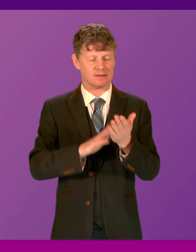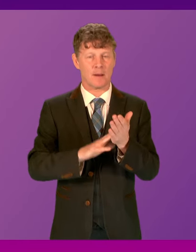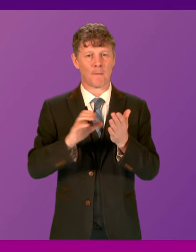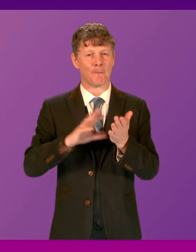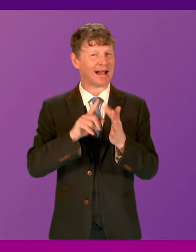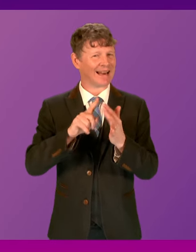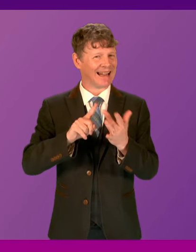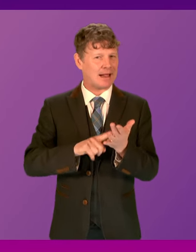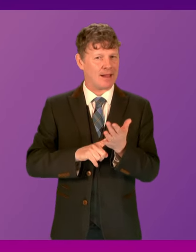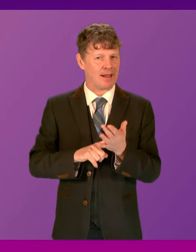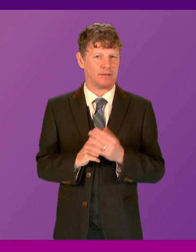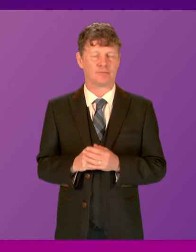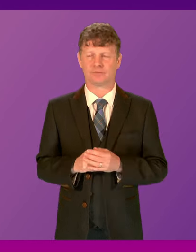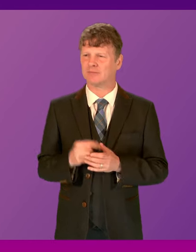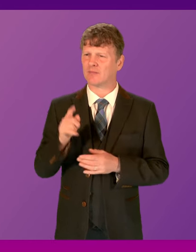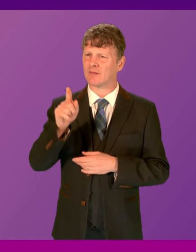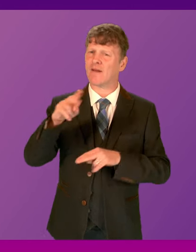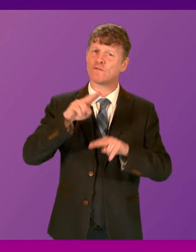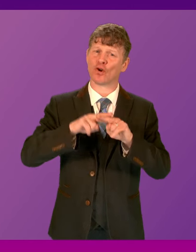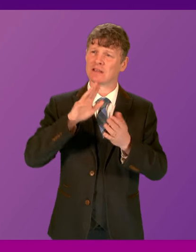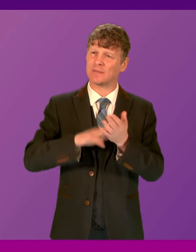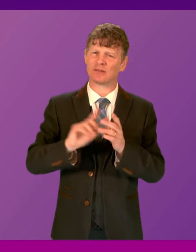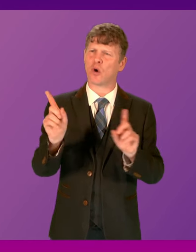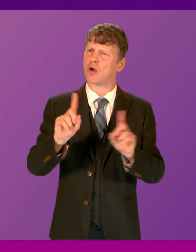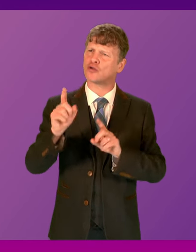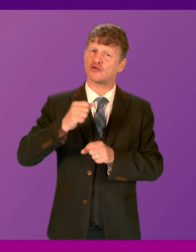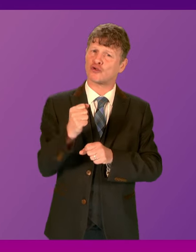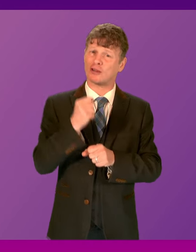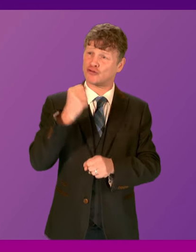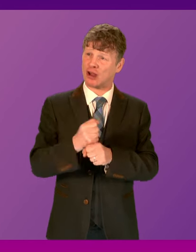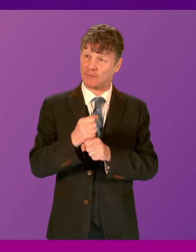To ask the First Minister what resources the Scottish Government will be providing to Police